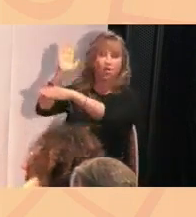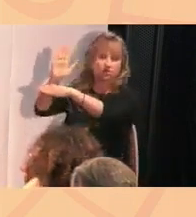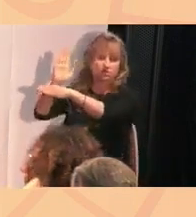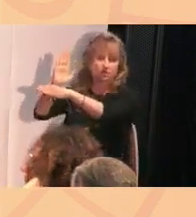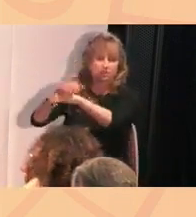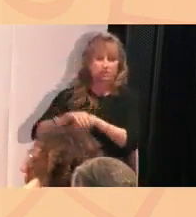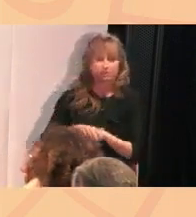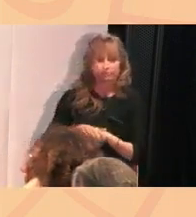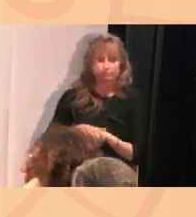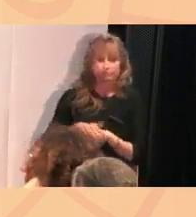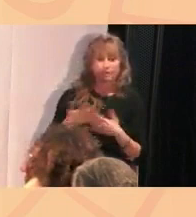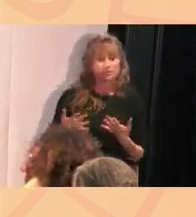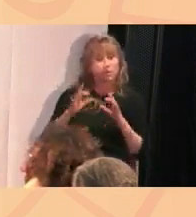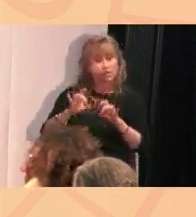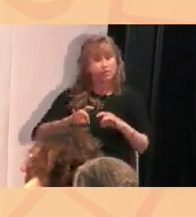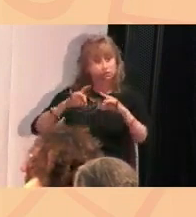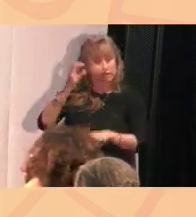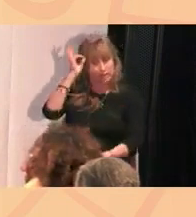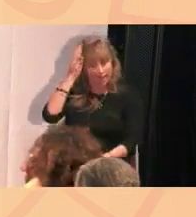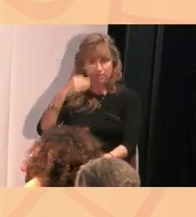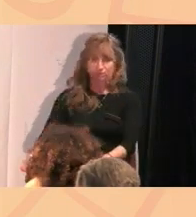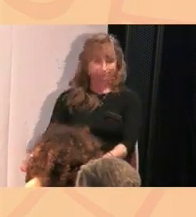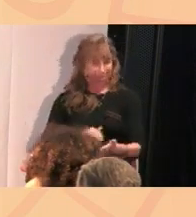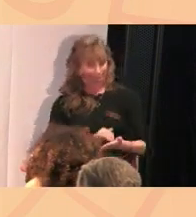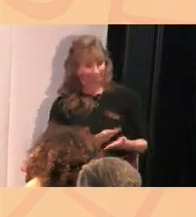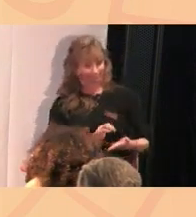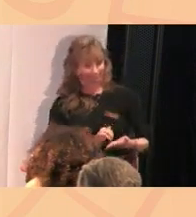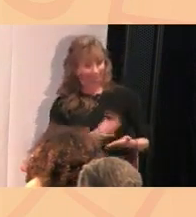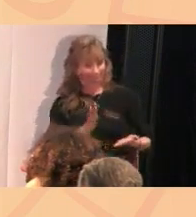They were going to take an exhibition overseas.